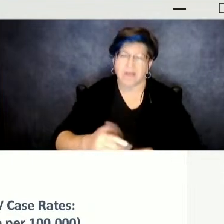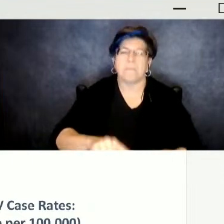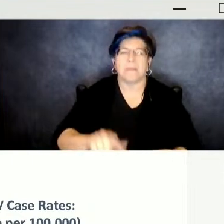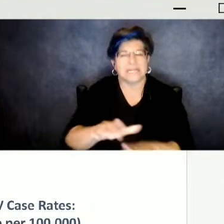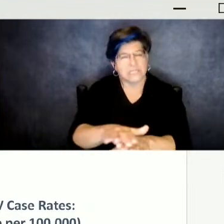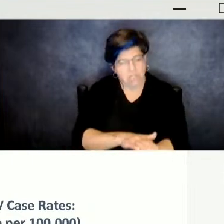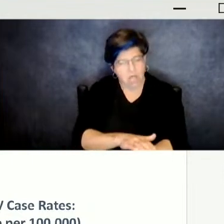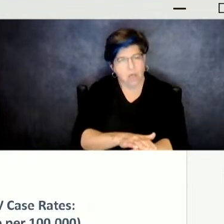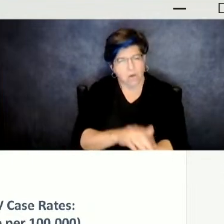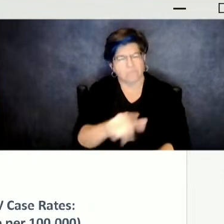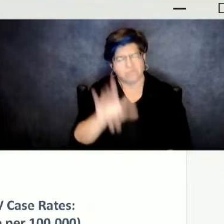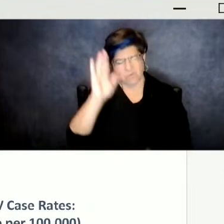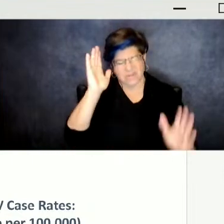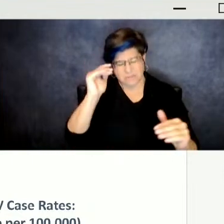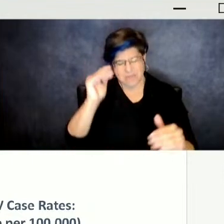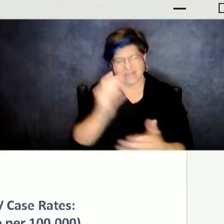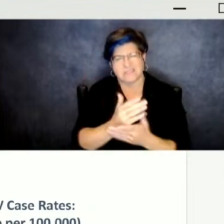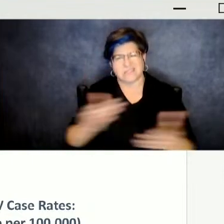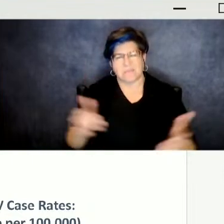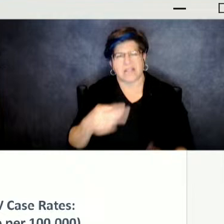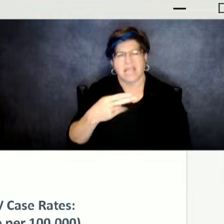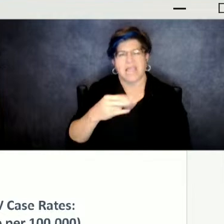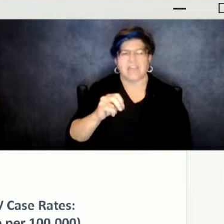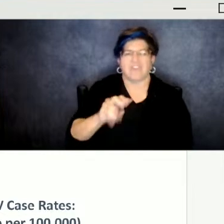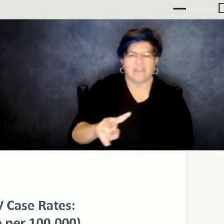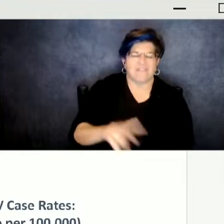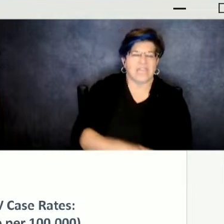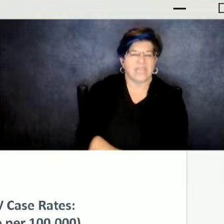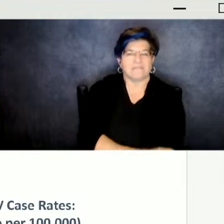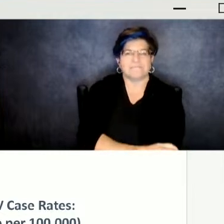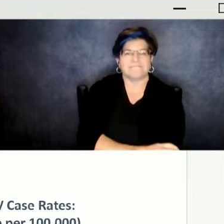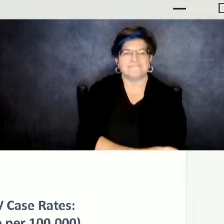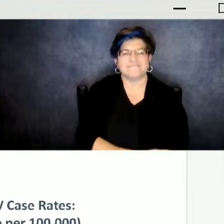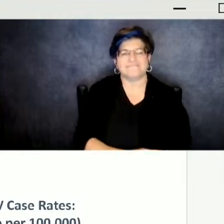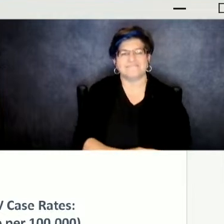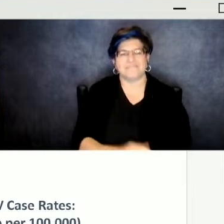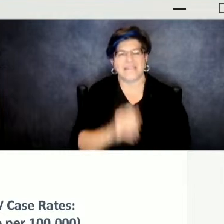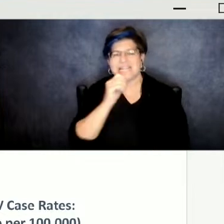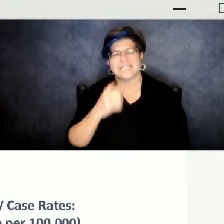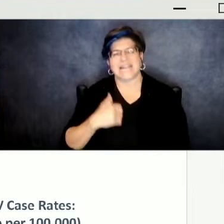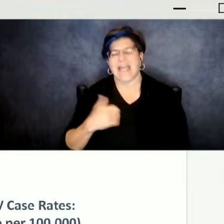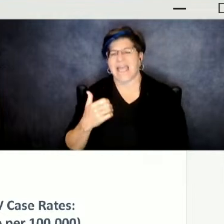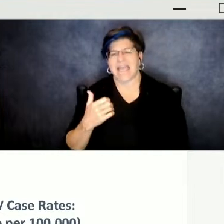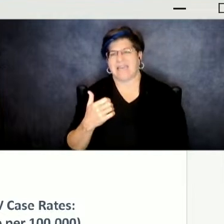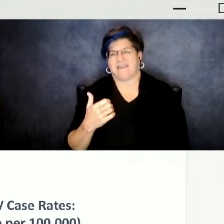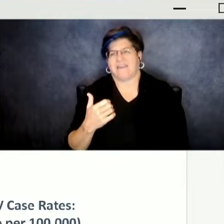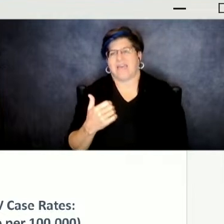WE ARE MAKING PROGRESS. IT IS JUST SLOW AS YOU WOULD